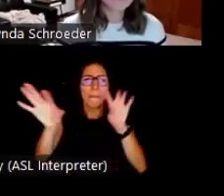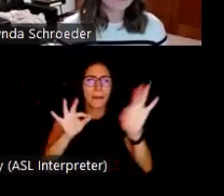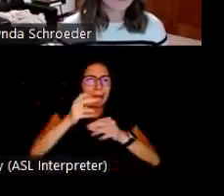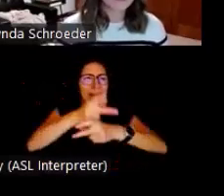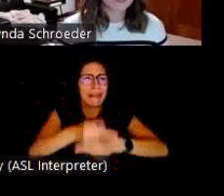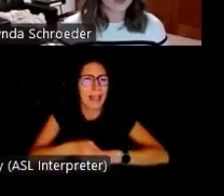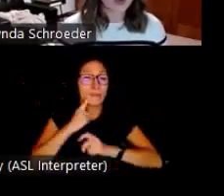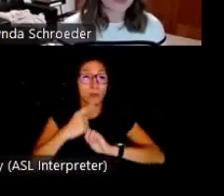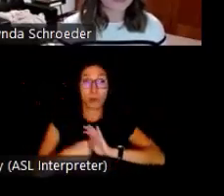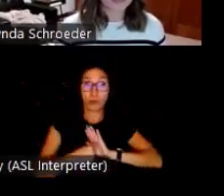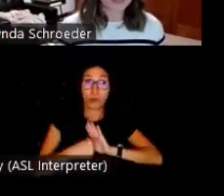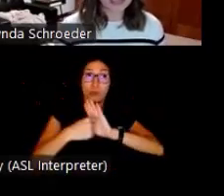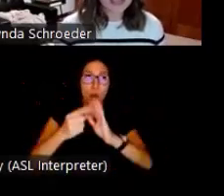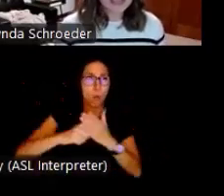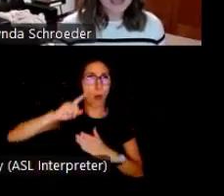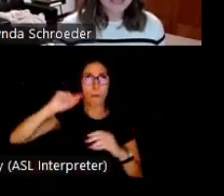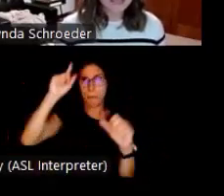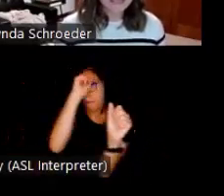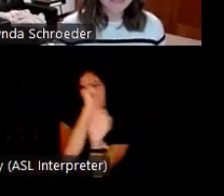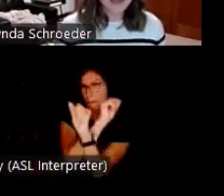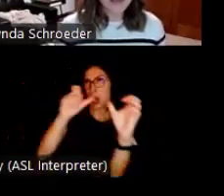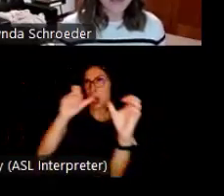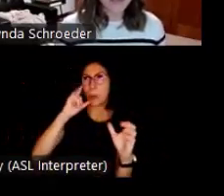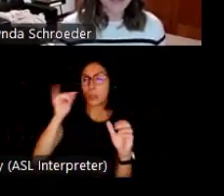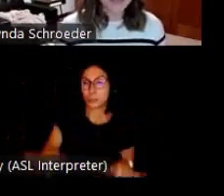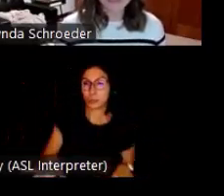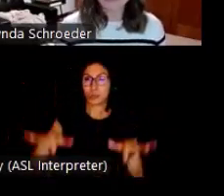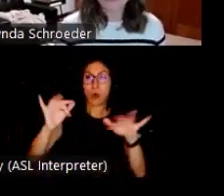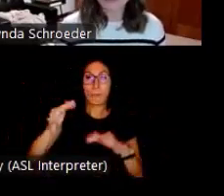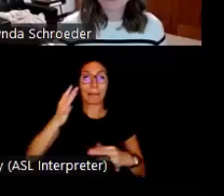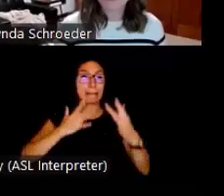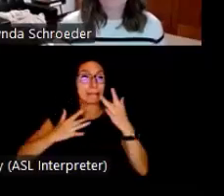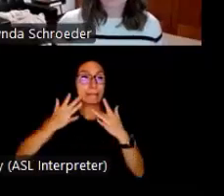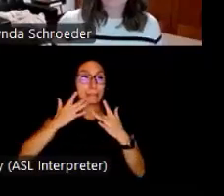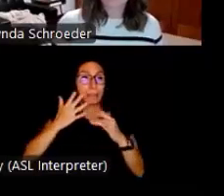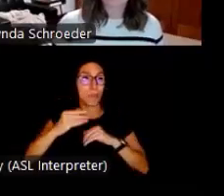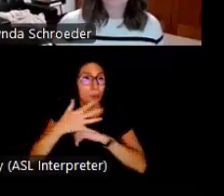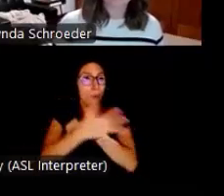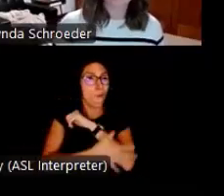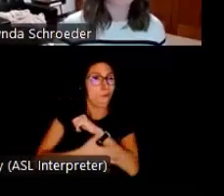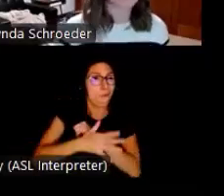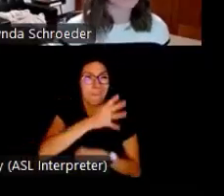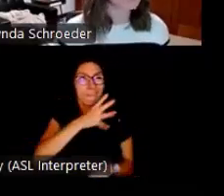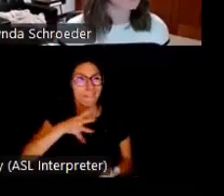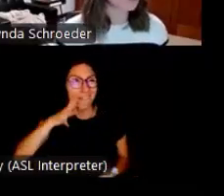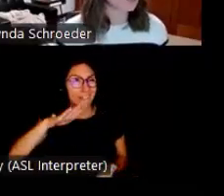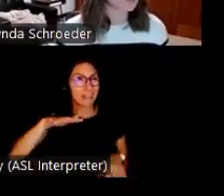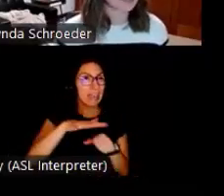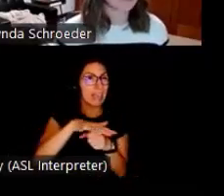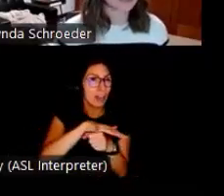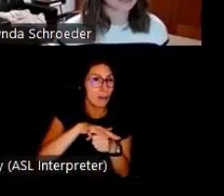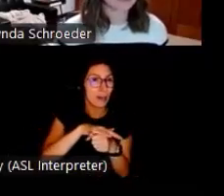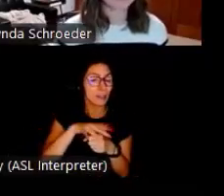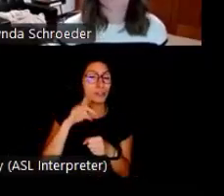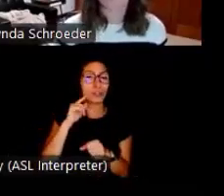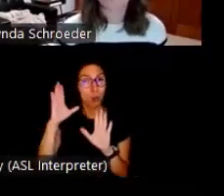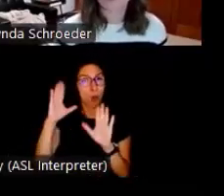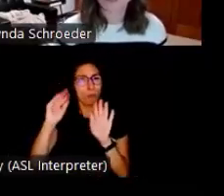And so I hope that they at least offer just a little bit of a break in text for those who are seeing the images and to know that they were